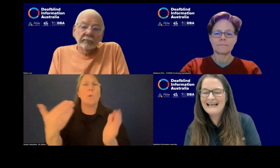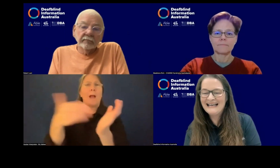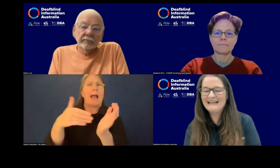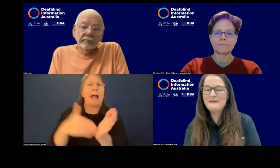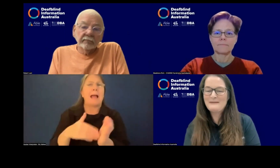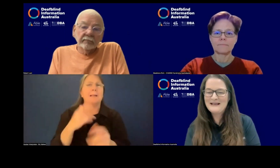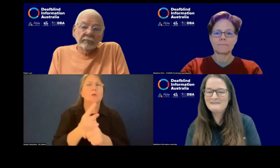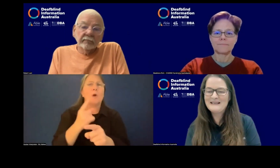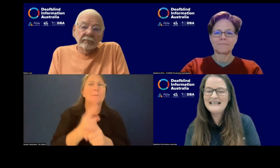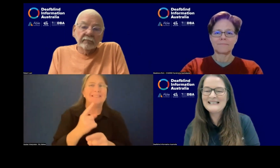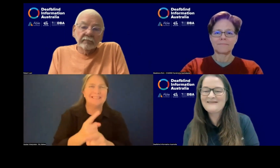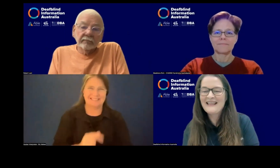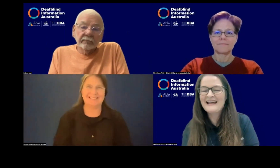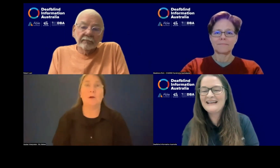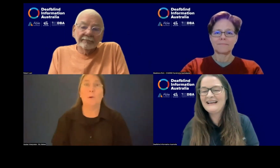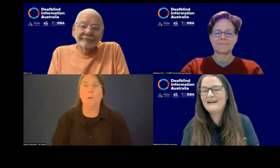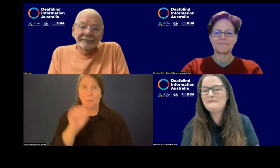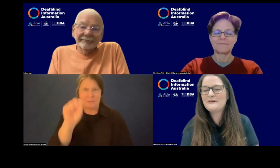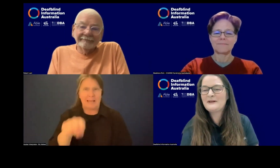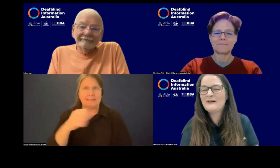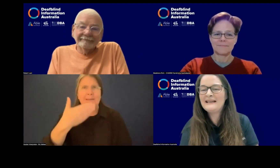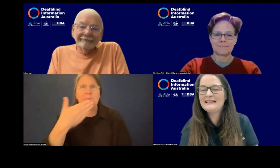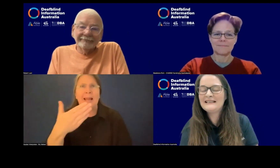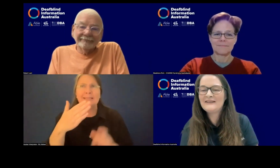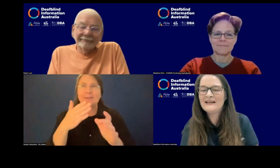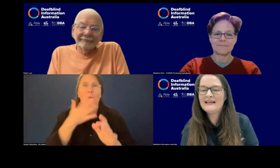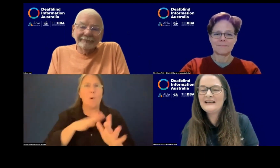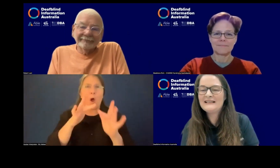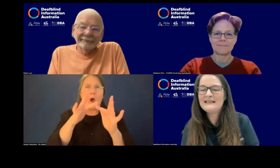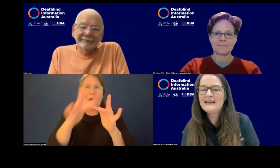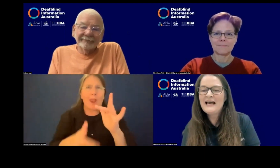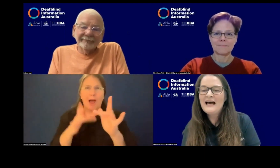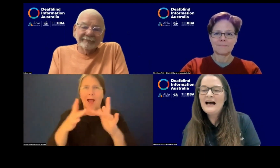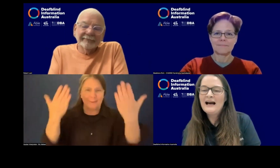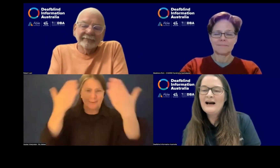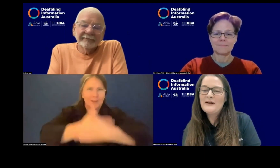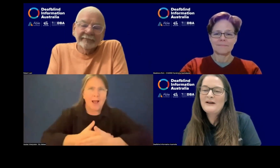A webinar please for that, great, it's very needed.